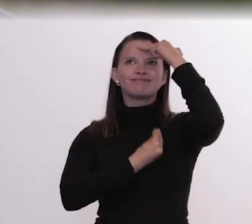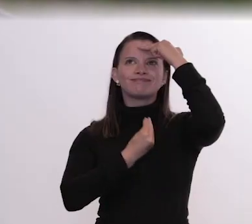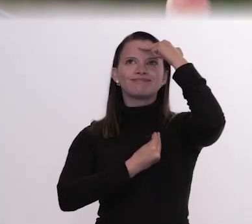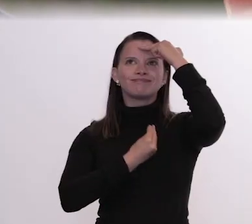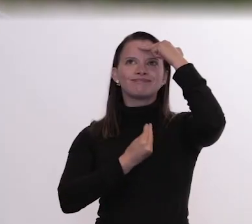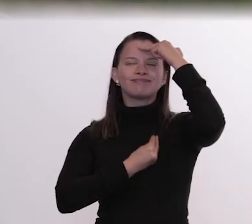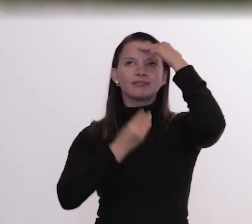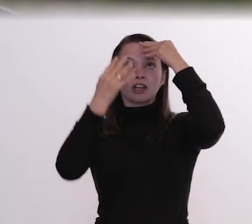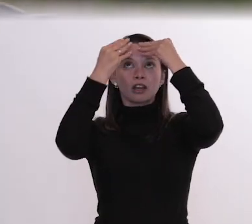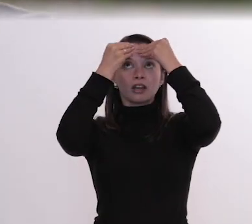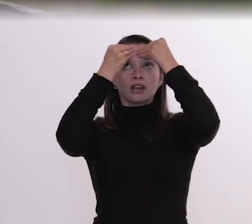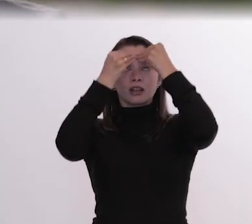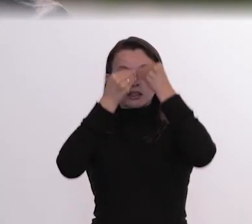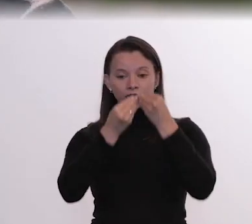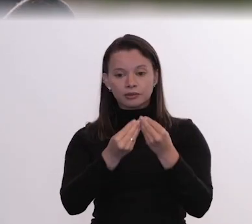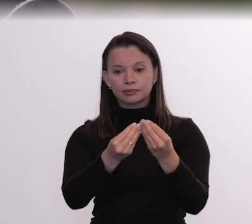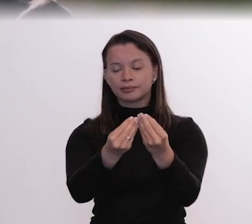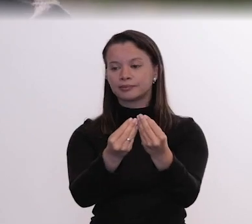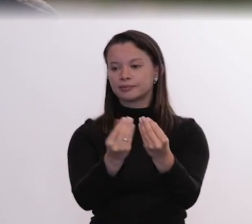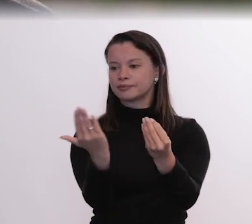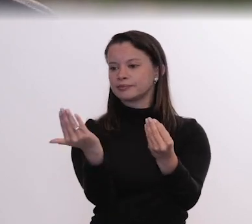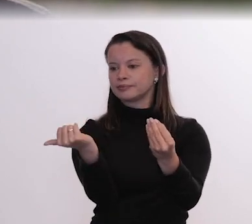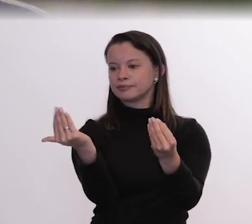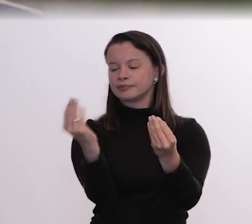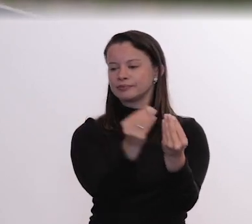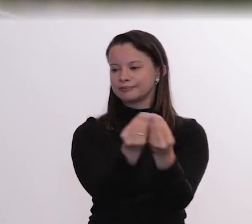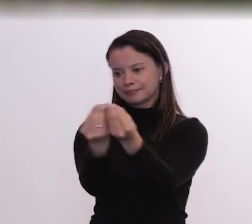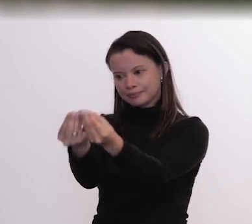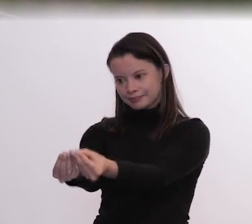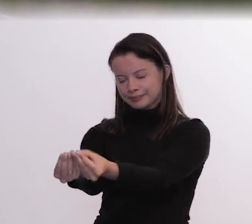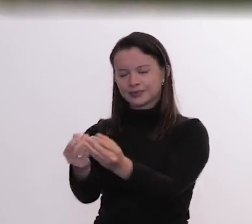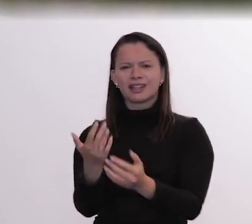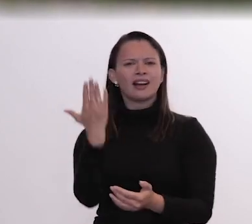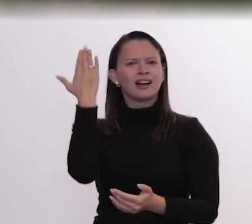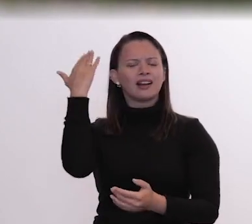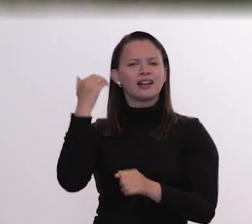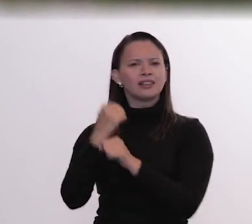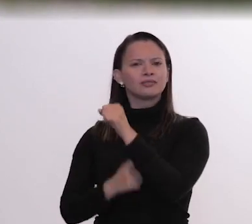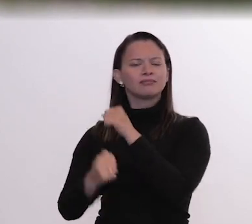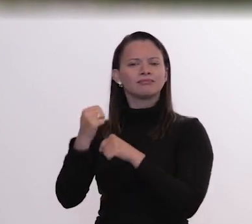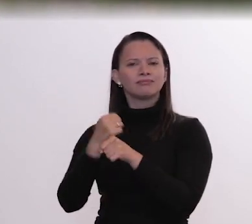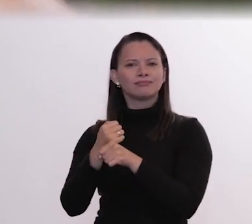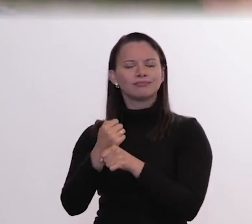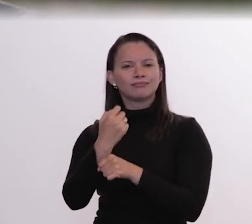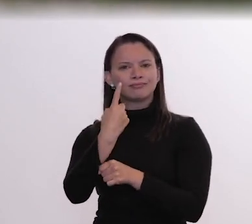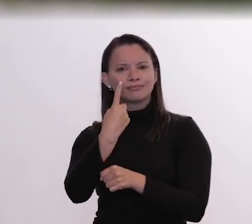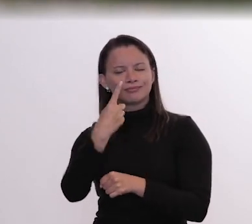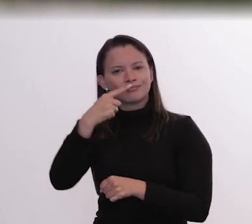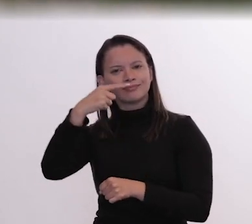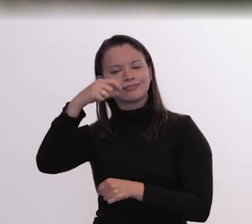In the 60s and 70s we wanted to leave them a better world and we failed, so we keep saying: it won't work,